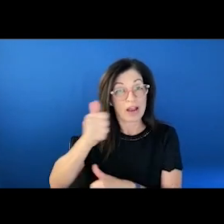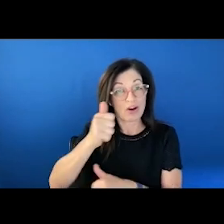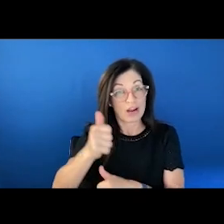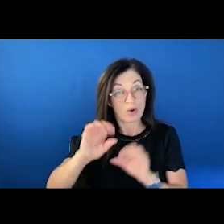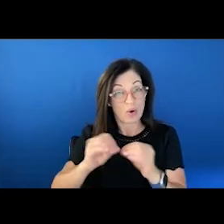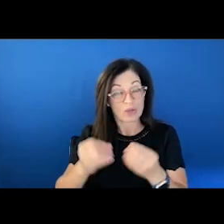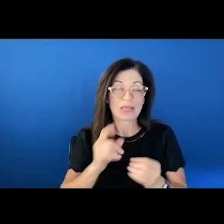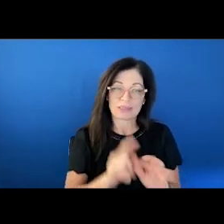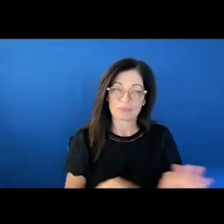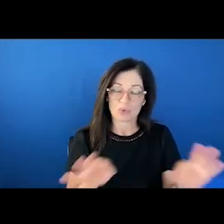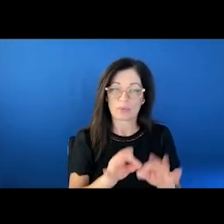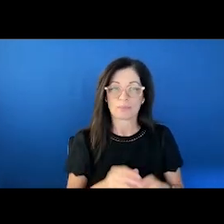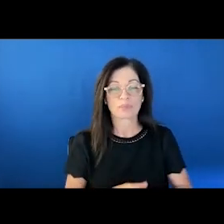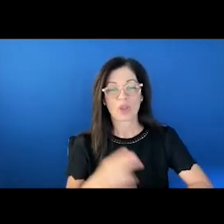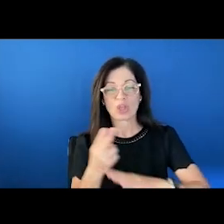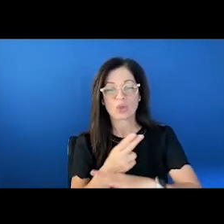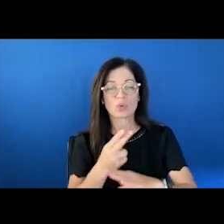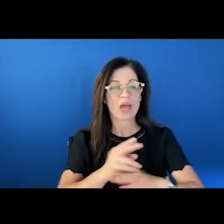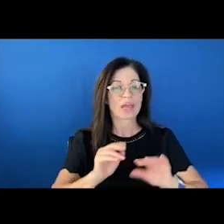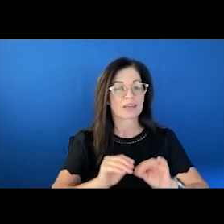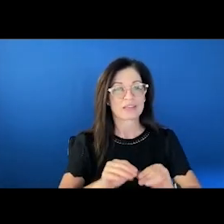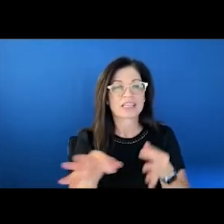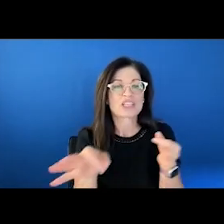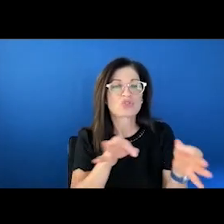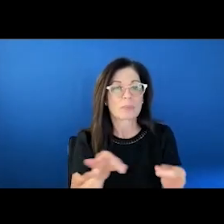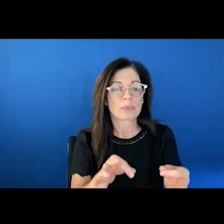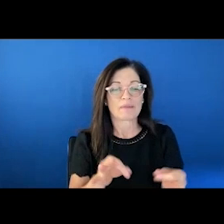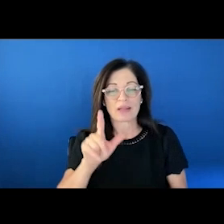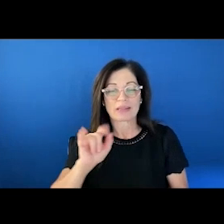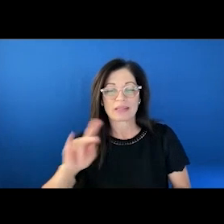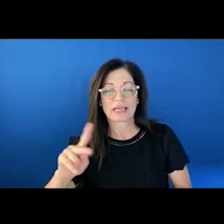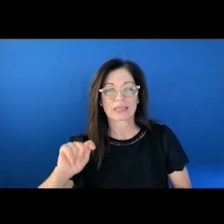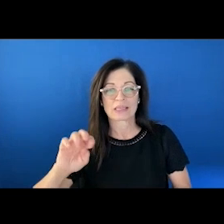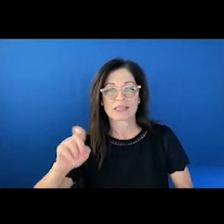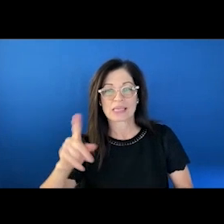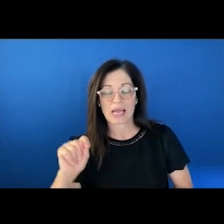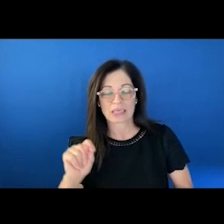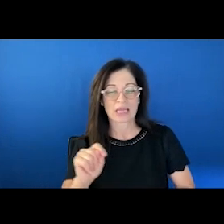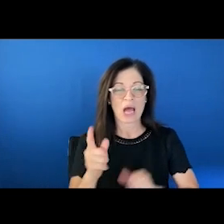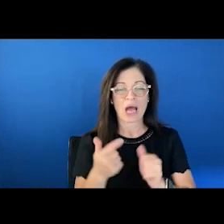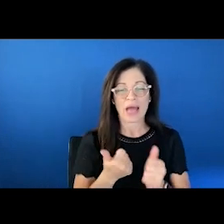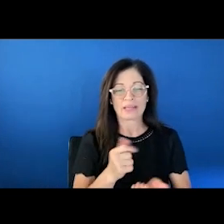Use descriptive link text. This is an accessibility practice and is helpful